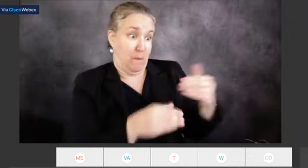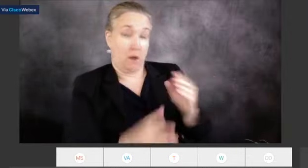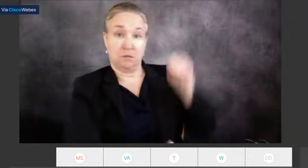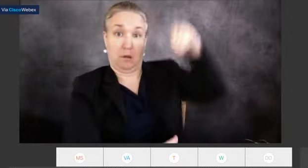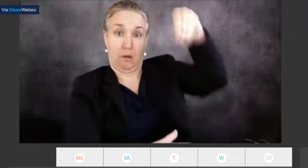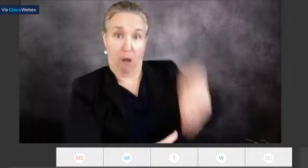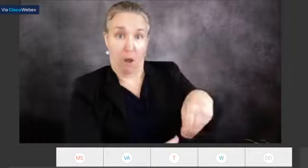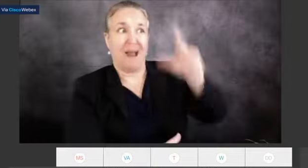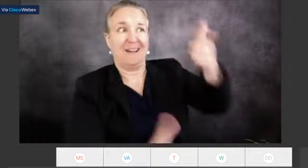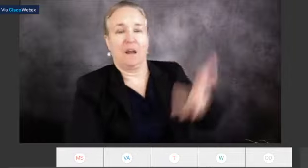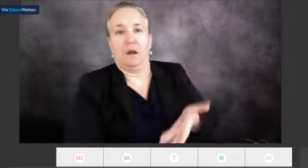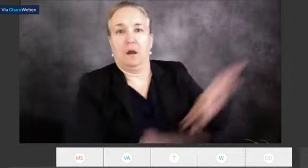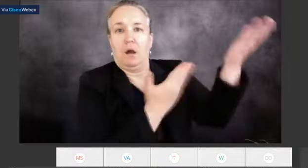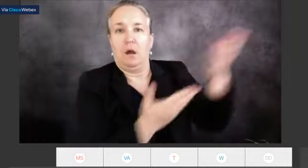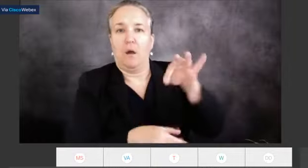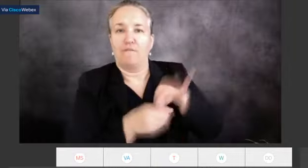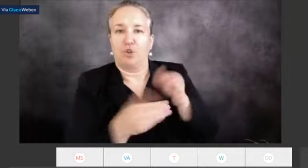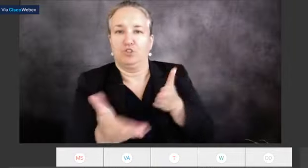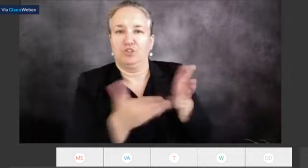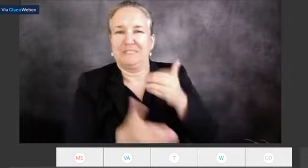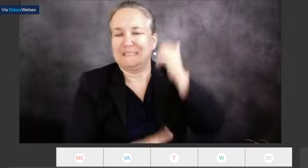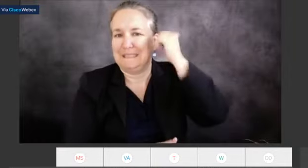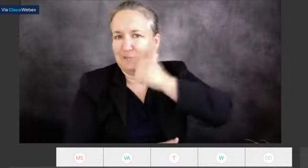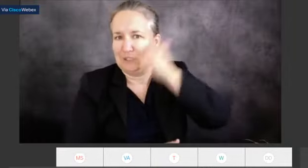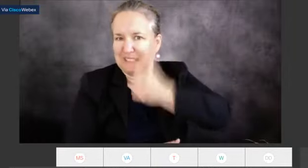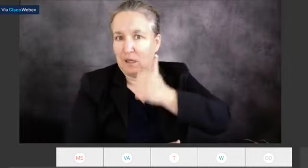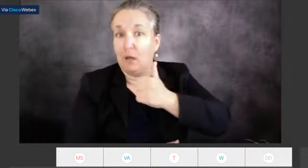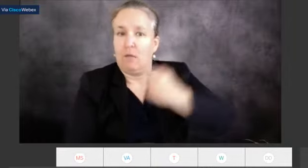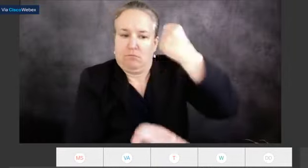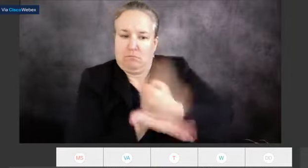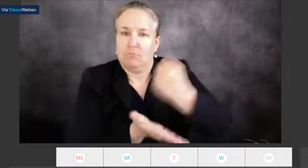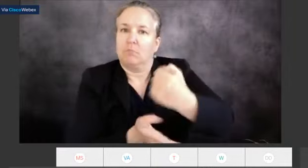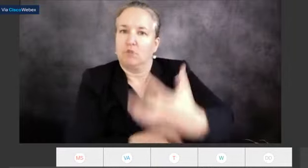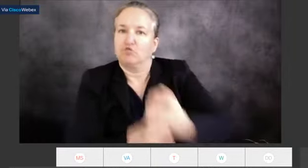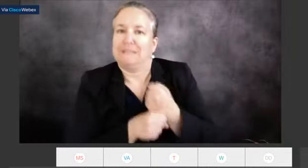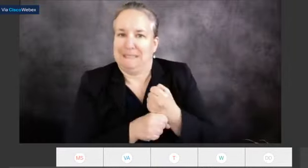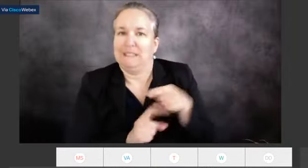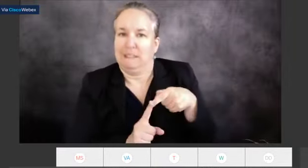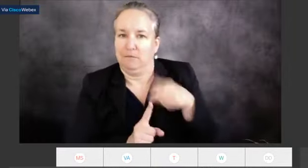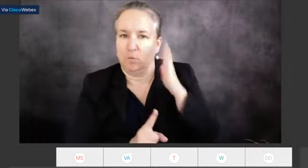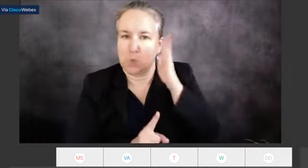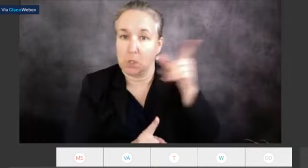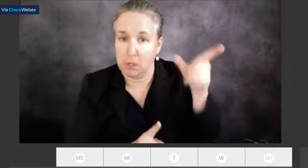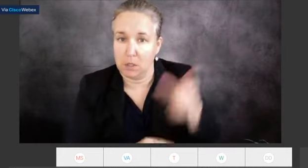to voter services daily and stamped as received